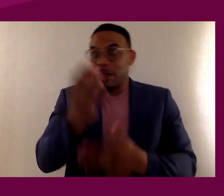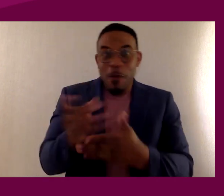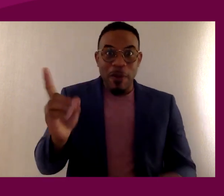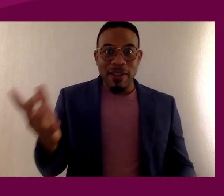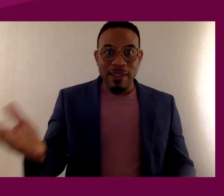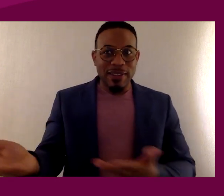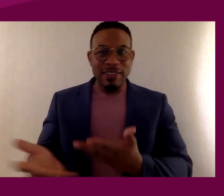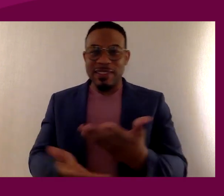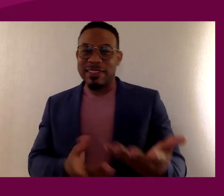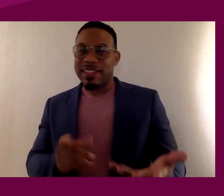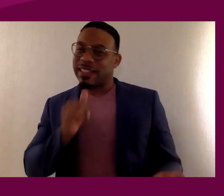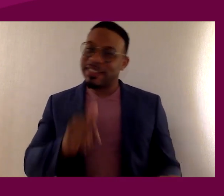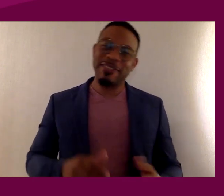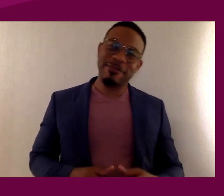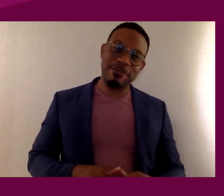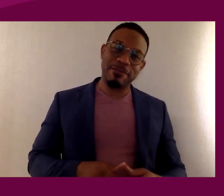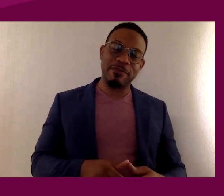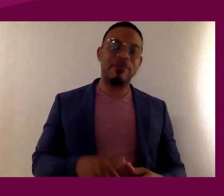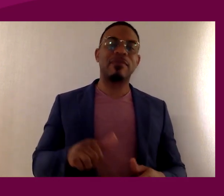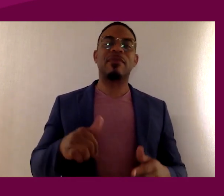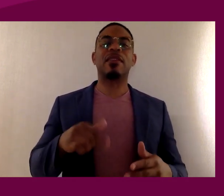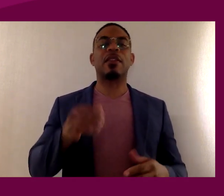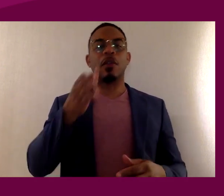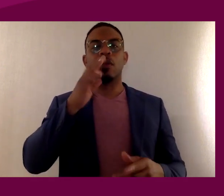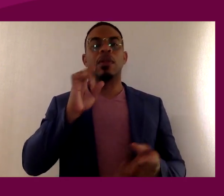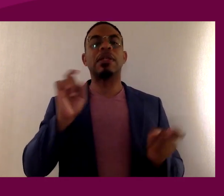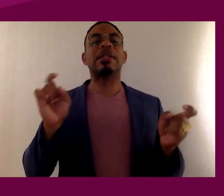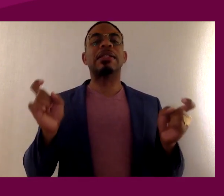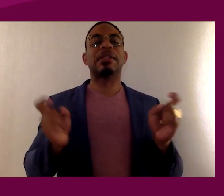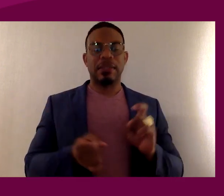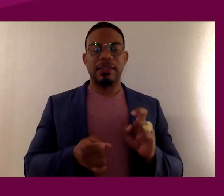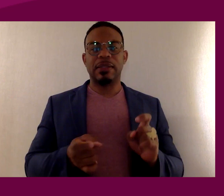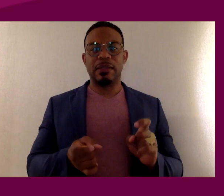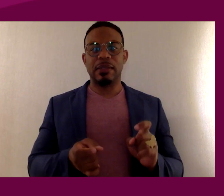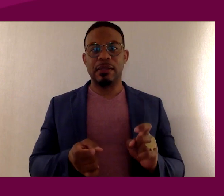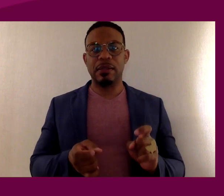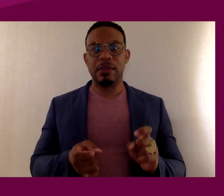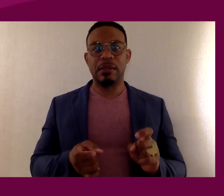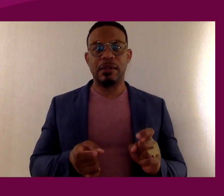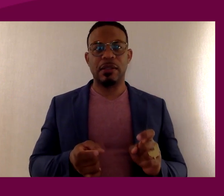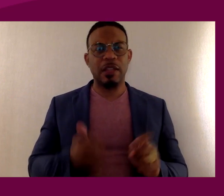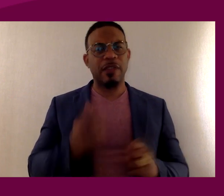vehicles. They had no way to put us somewhere. So they didn't. This eventually changed